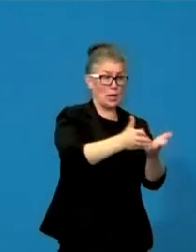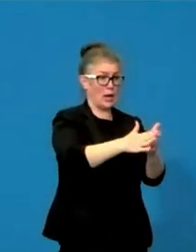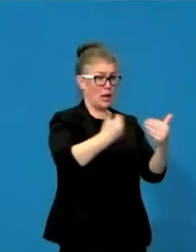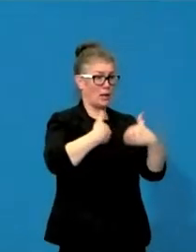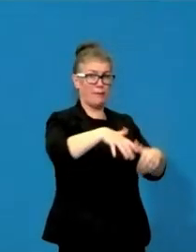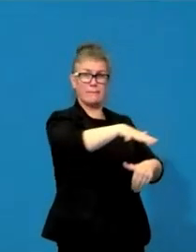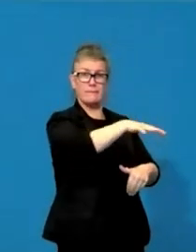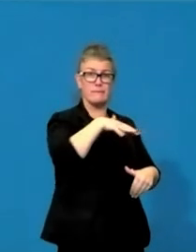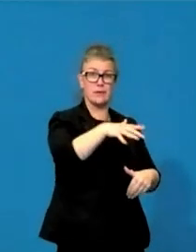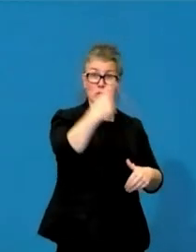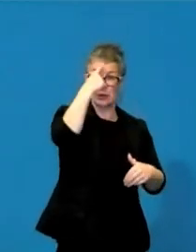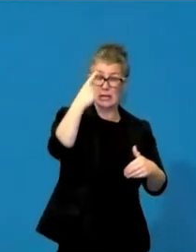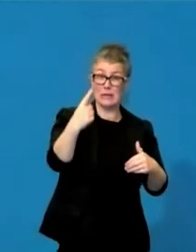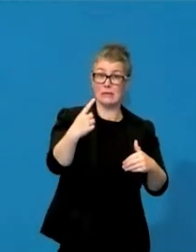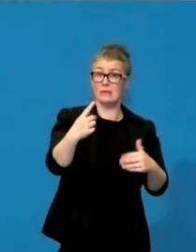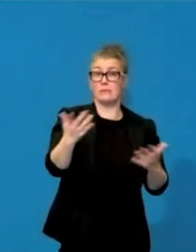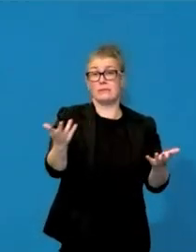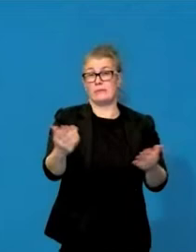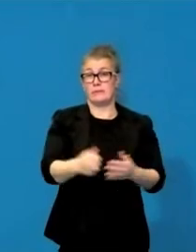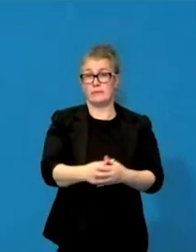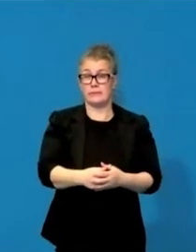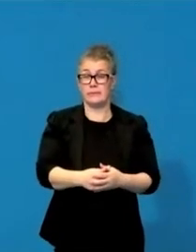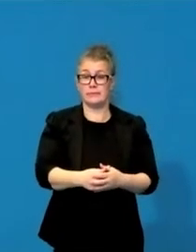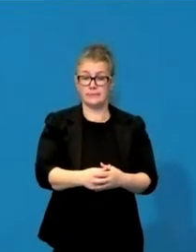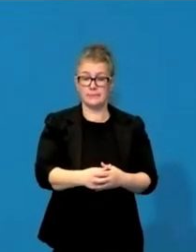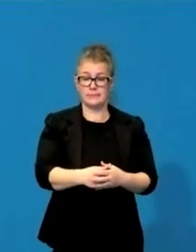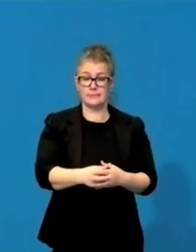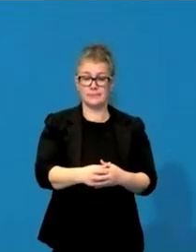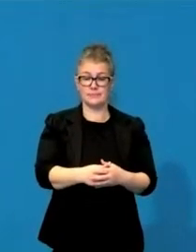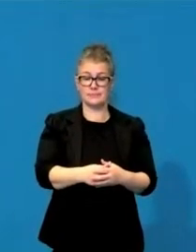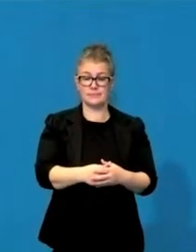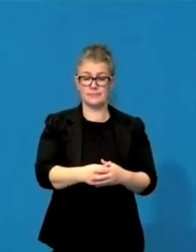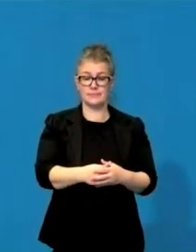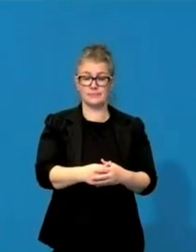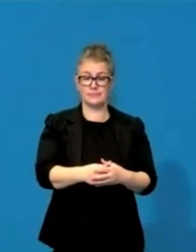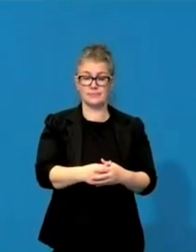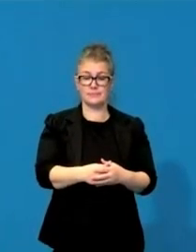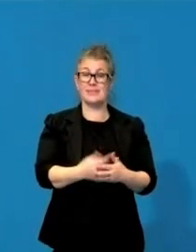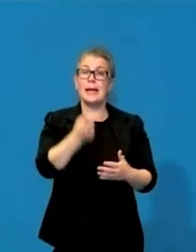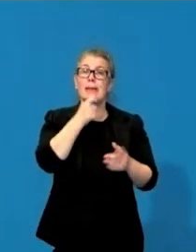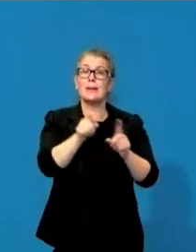Yes. That's just like you take me down to Perth and drop me off and tell me to